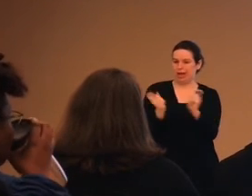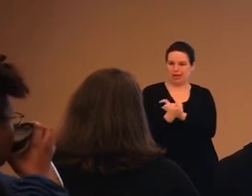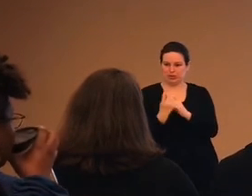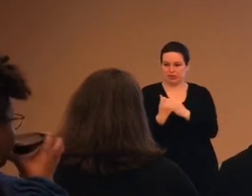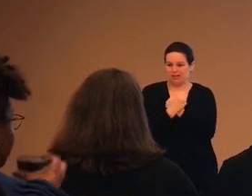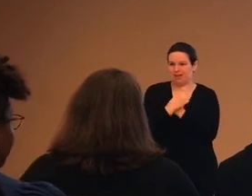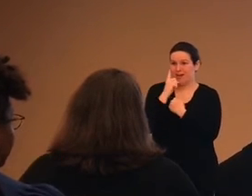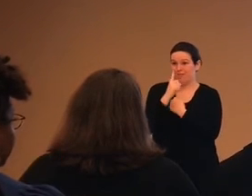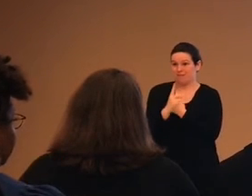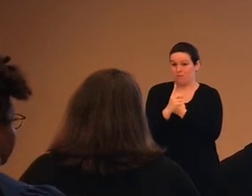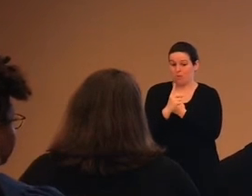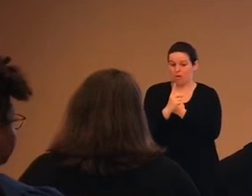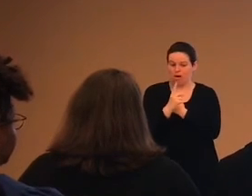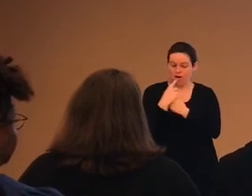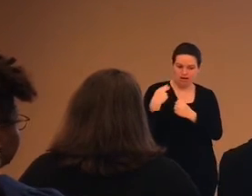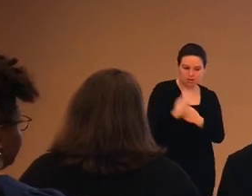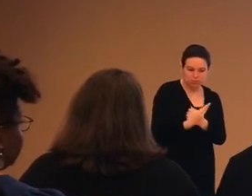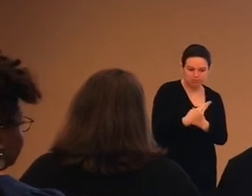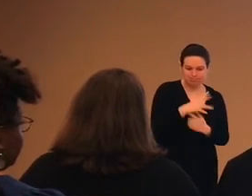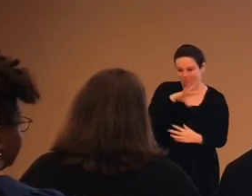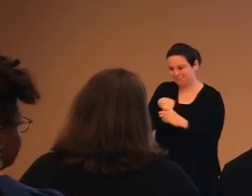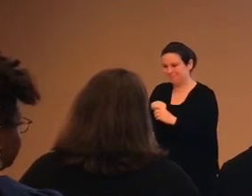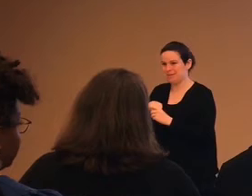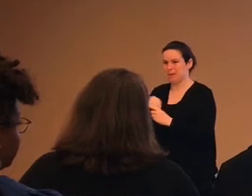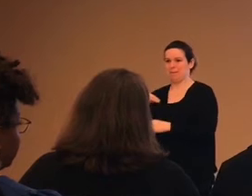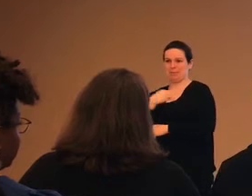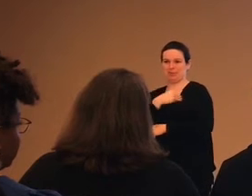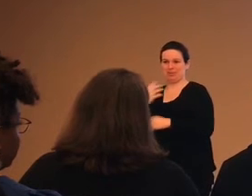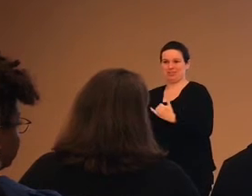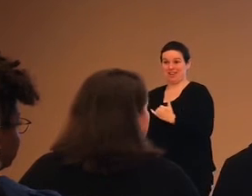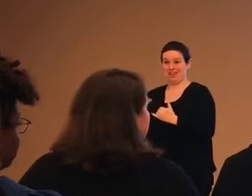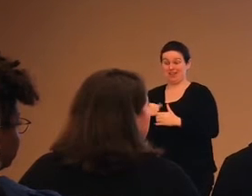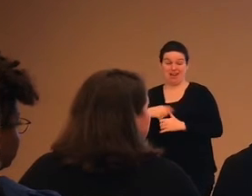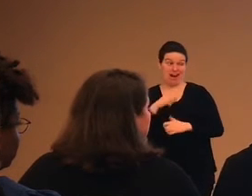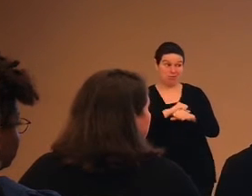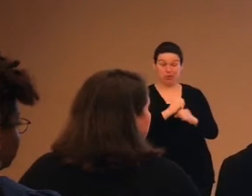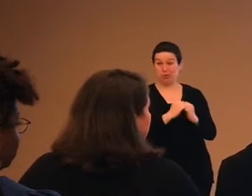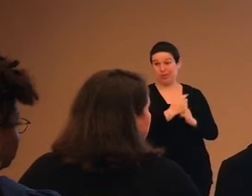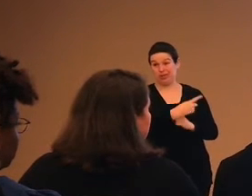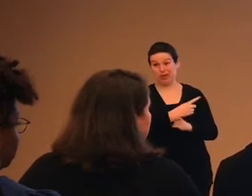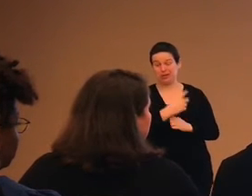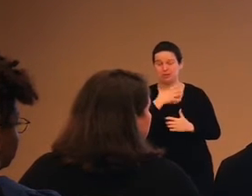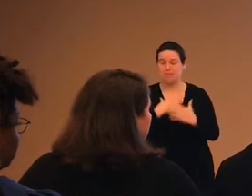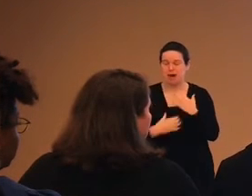But her efforts don't stop there and I can attest that personally because I work with her and she does a million things here